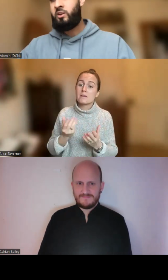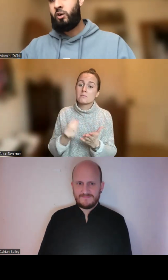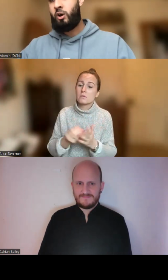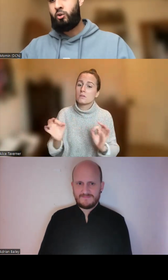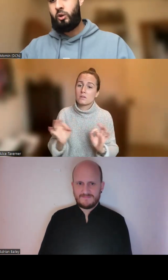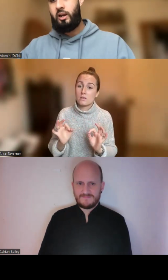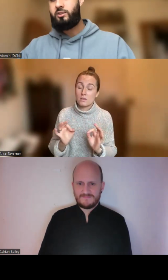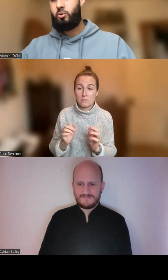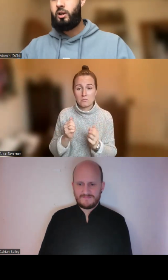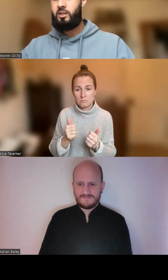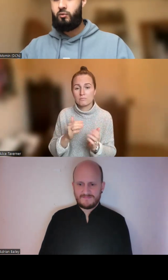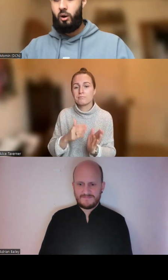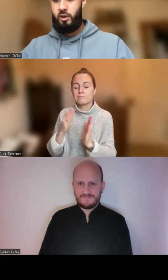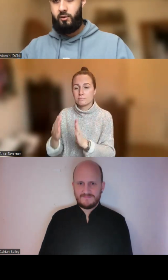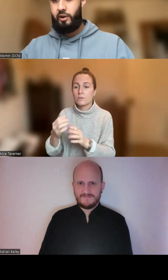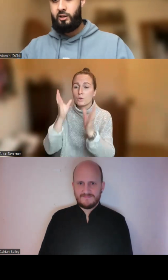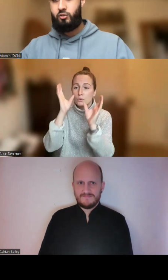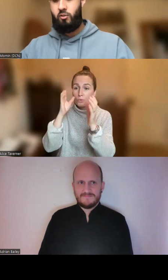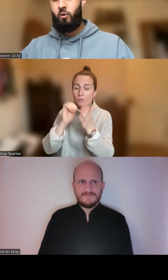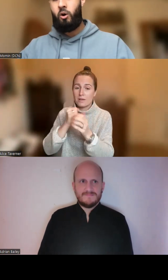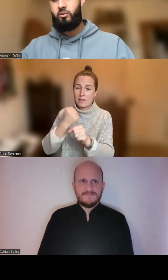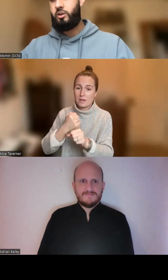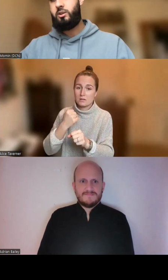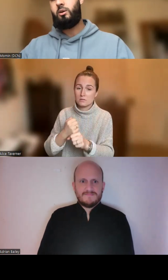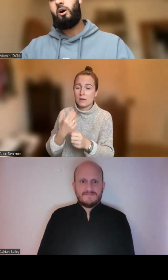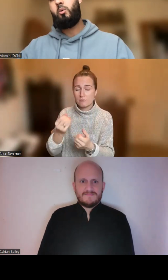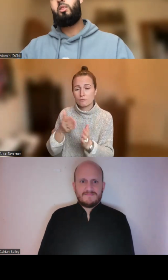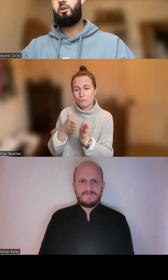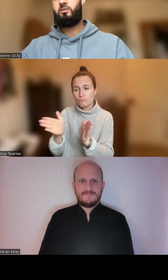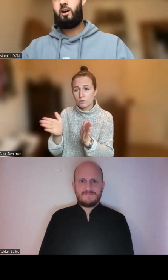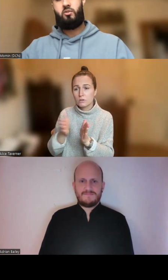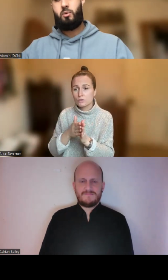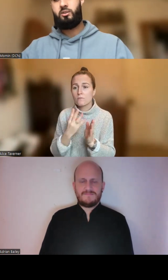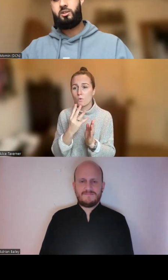Then you've got Google Ads. Google Ads you've got a bit of a range you've got £400 to about £1,500.